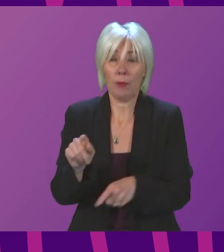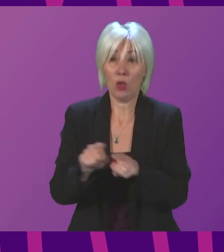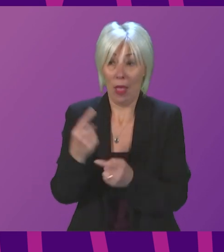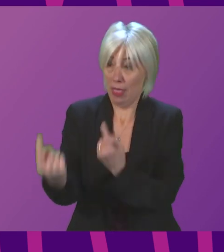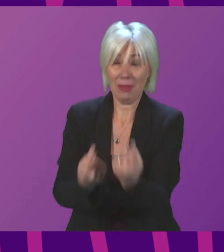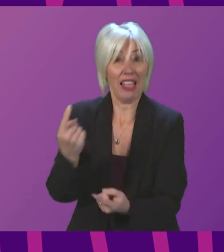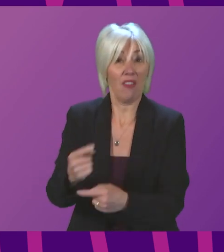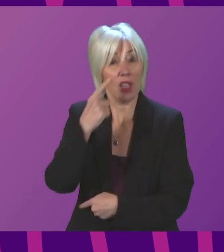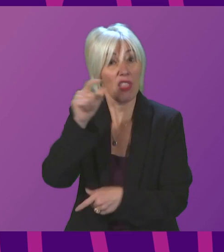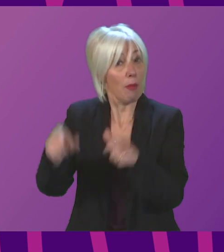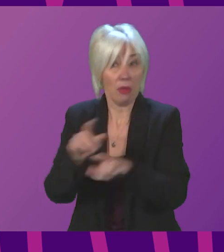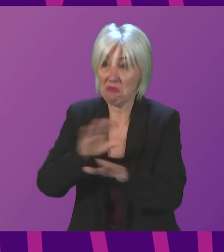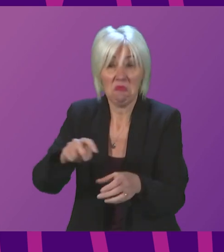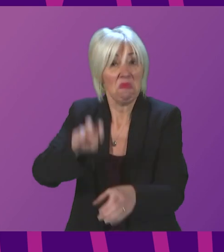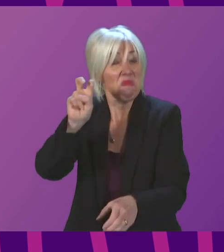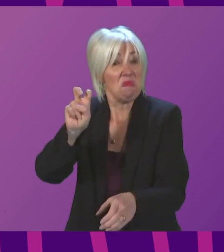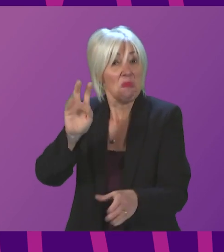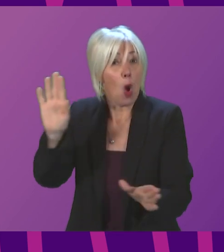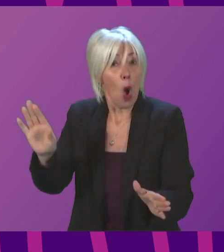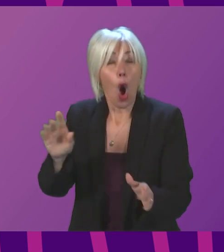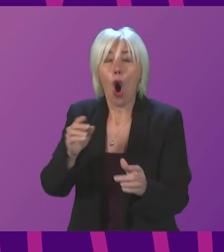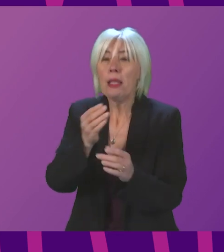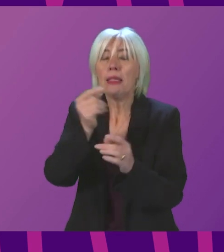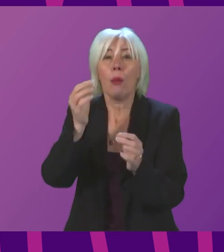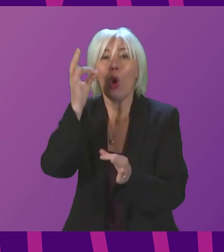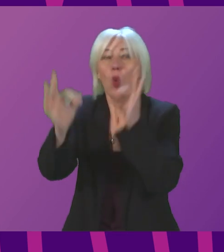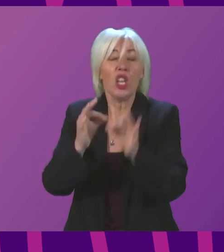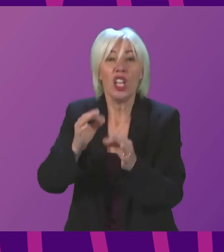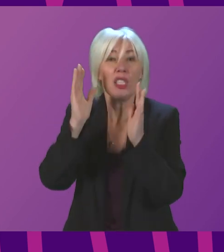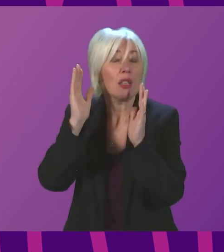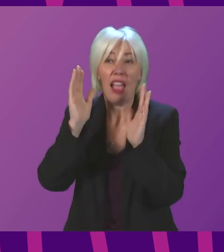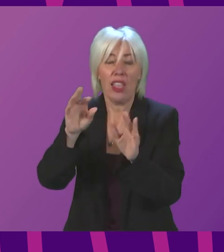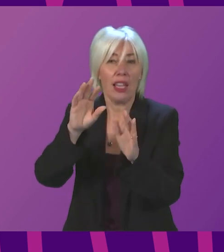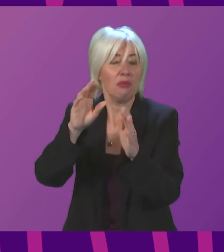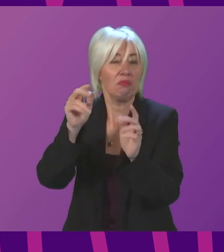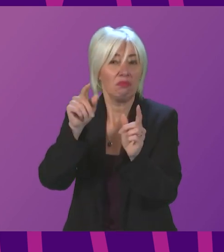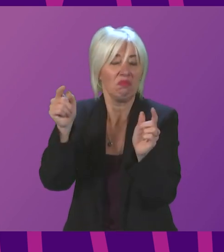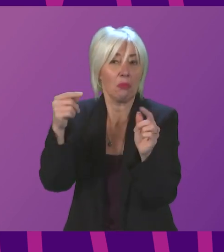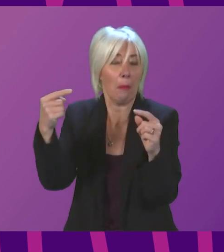opt not to take part in the survey or opt to skip particular questions in it. It is not mandatory.